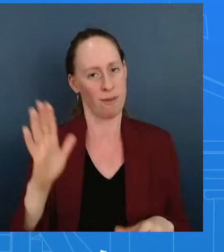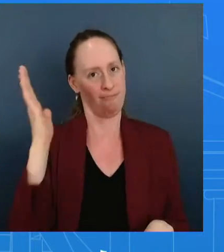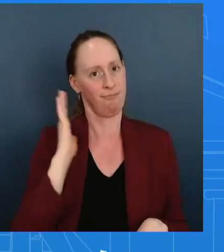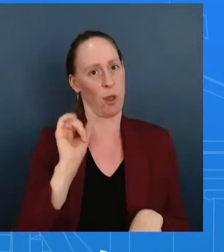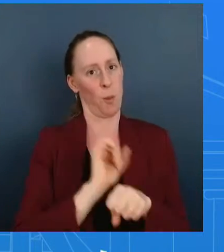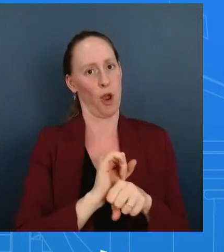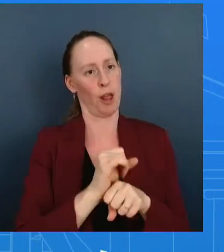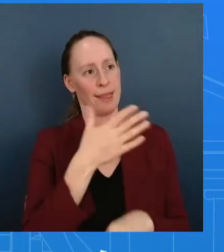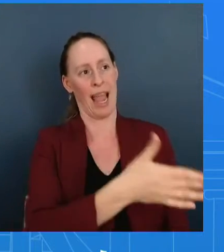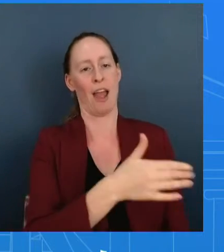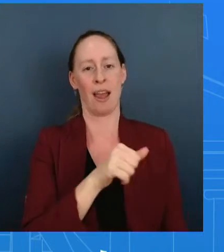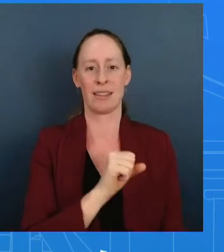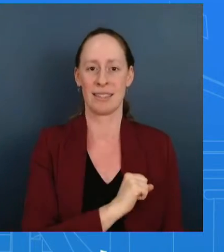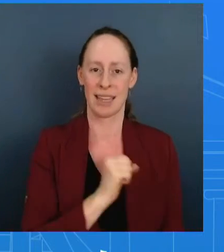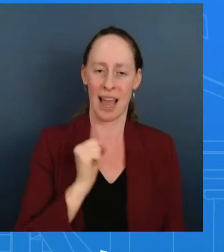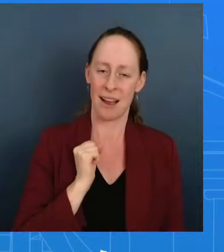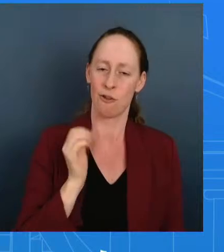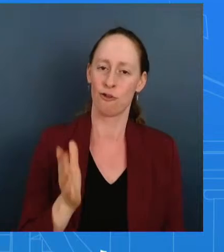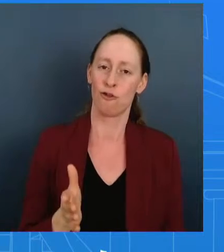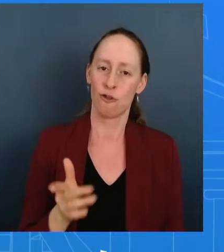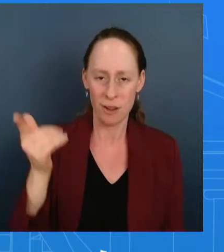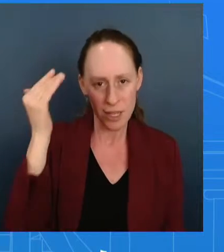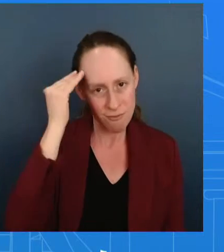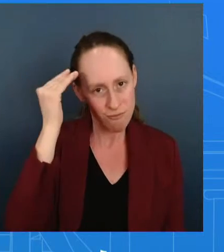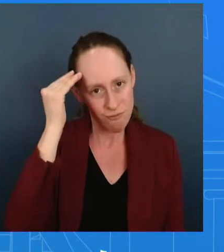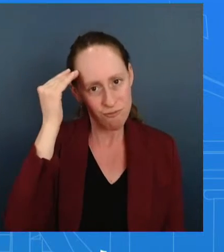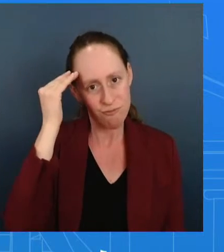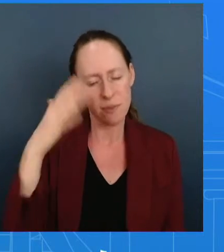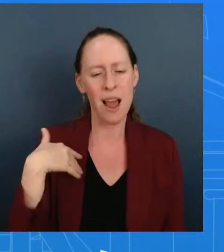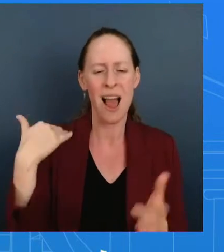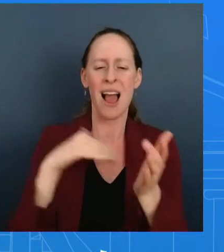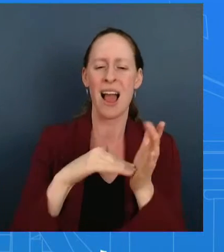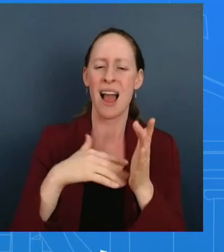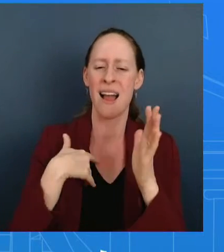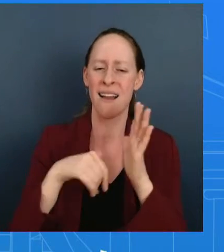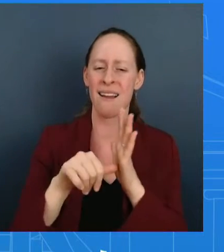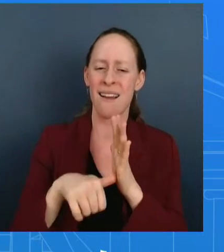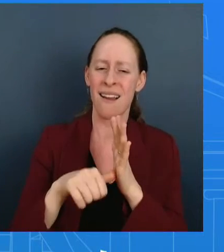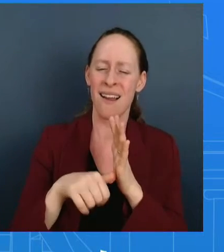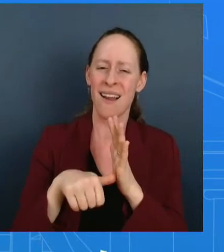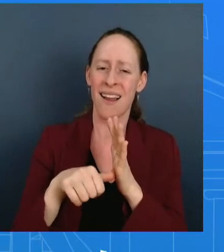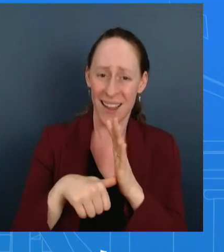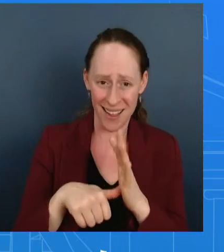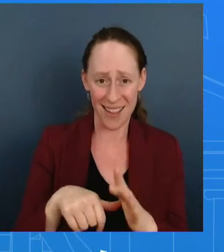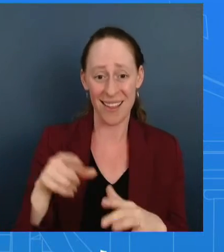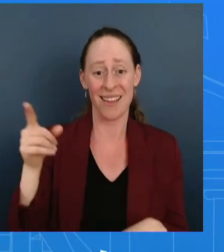or most recently is this is a president who's won -- won the primary -- right? -- by 14 million votes,